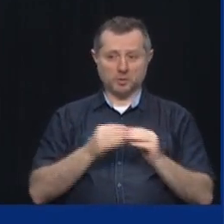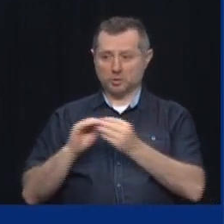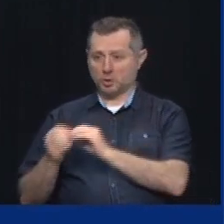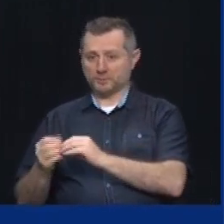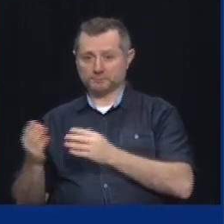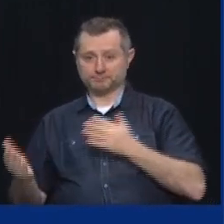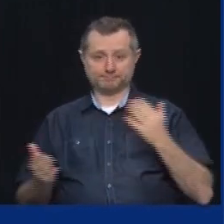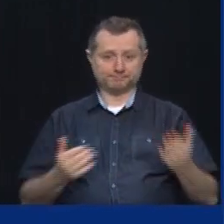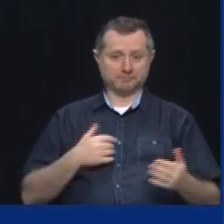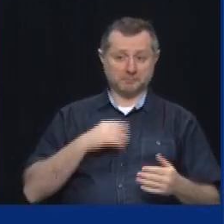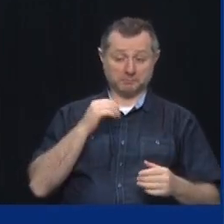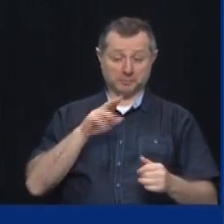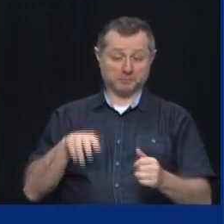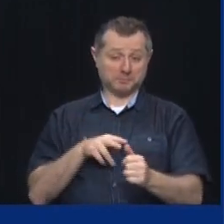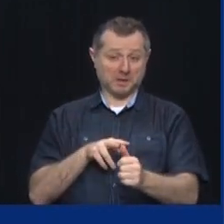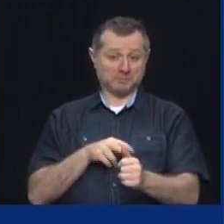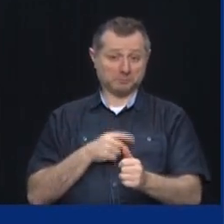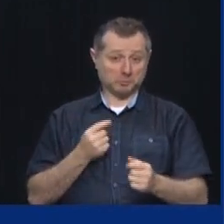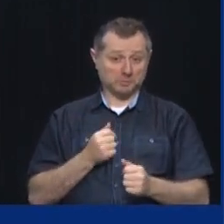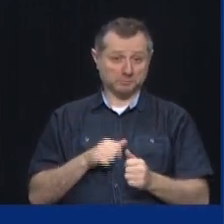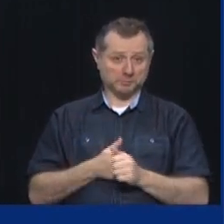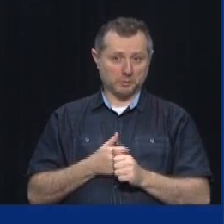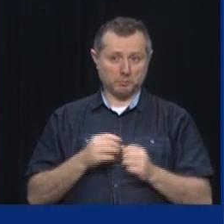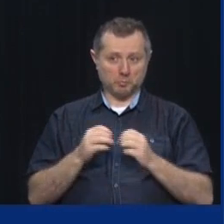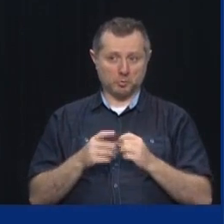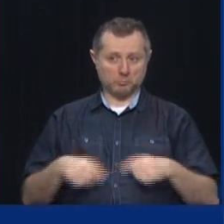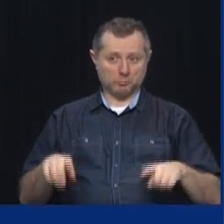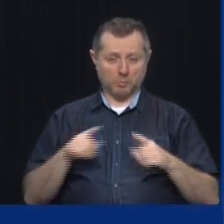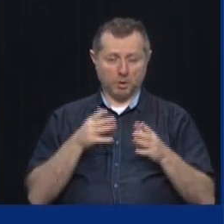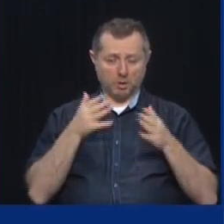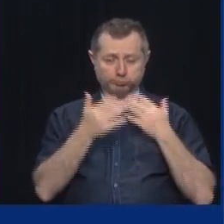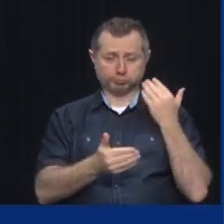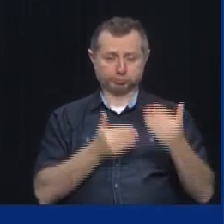IN JANUARY WE WERE AT 8 %.